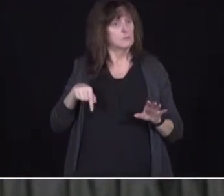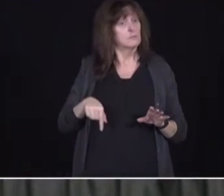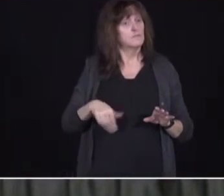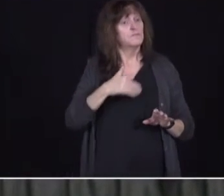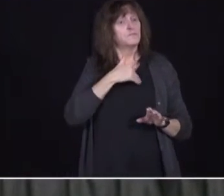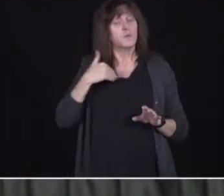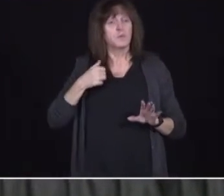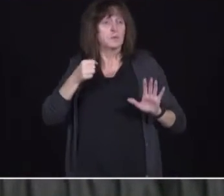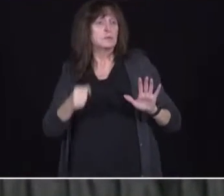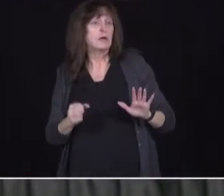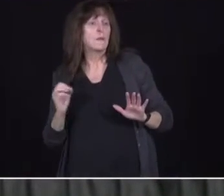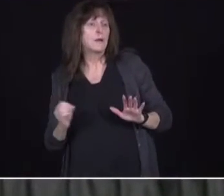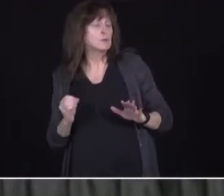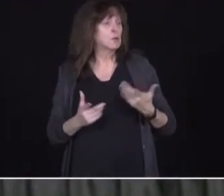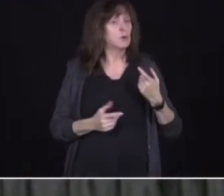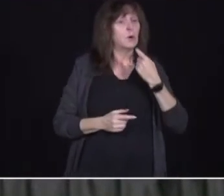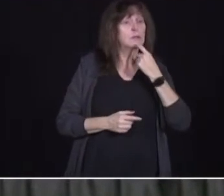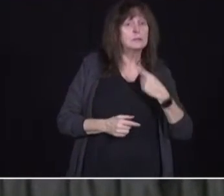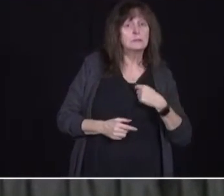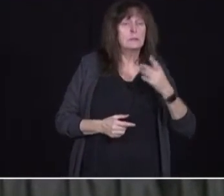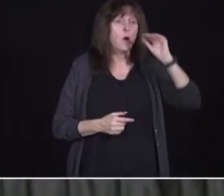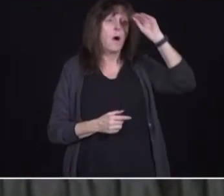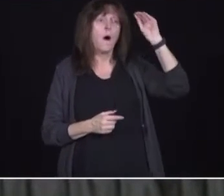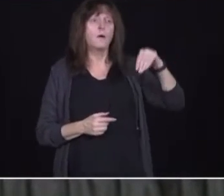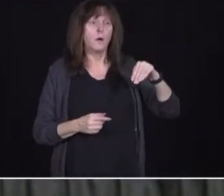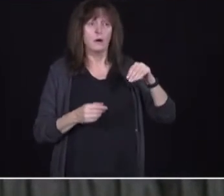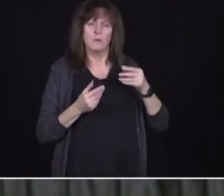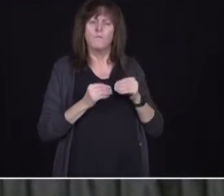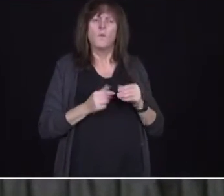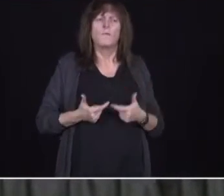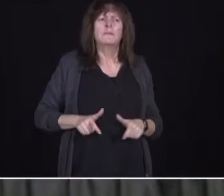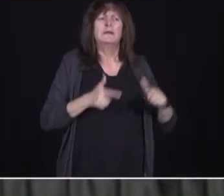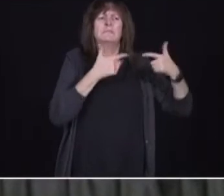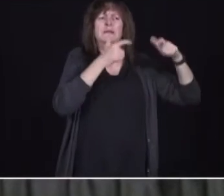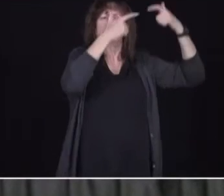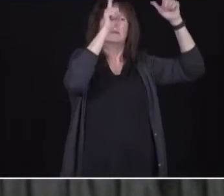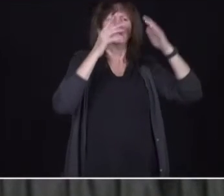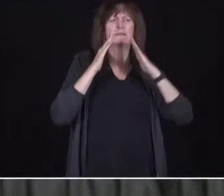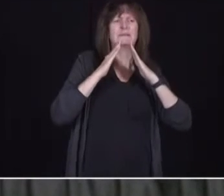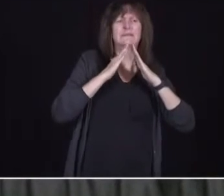At a base be able to do 10,000 vaccinations a day in their area of responsible.